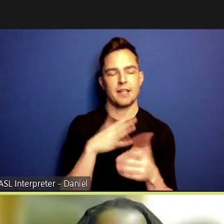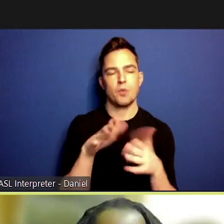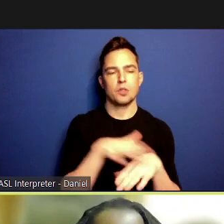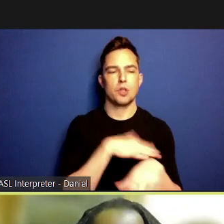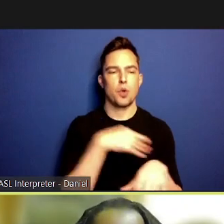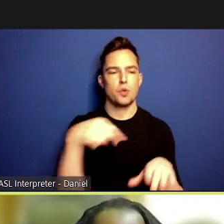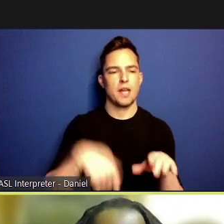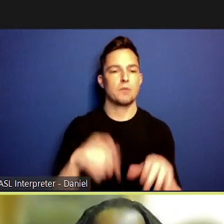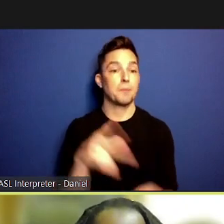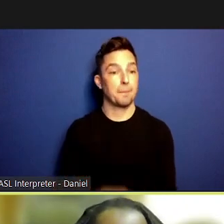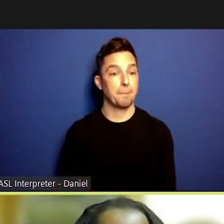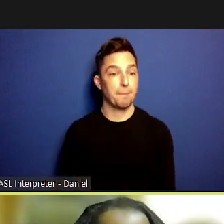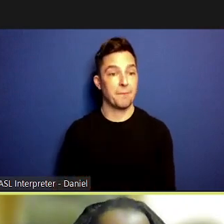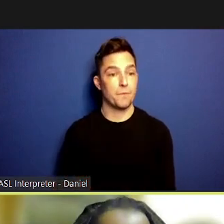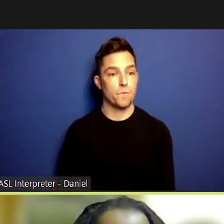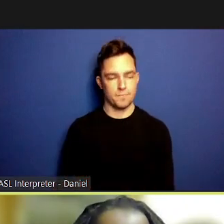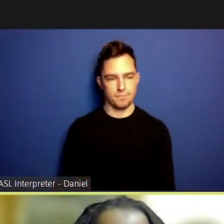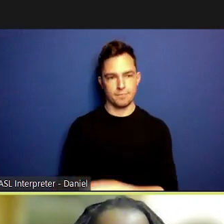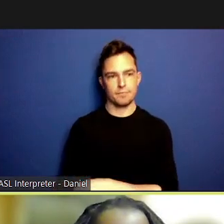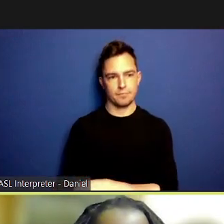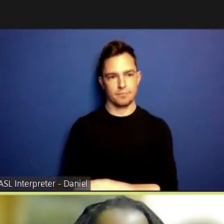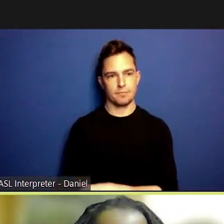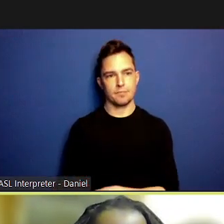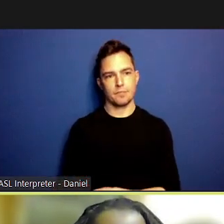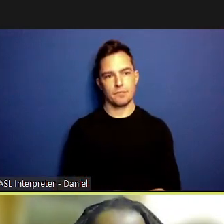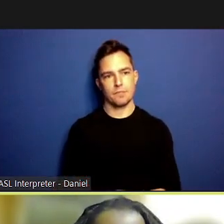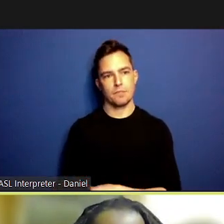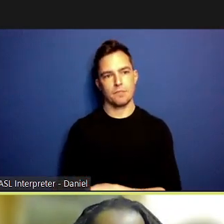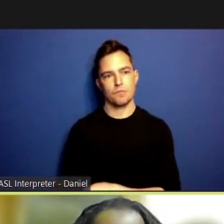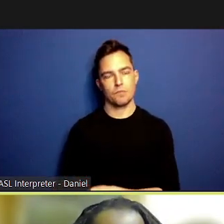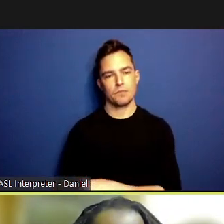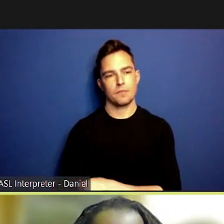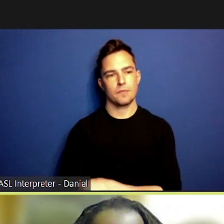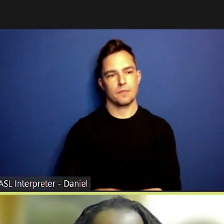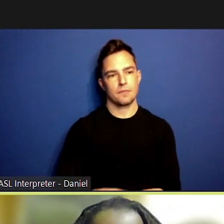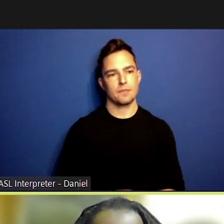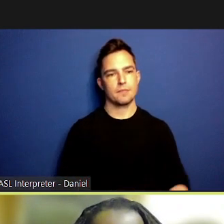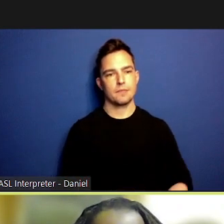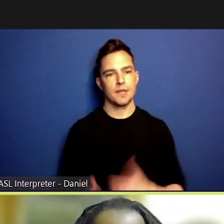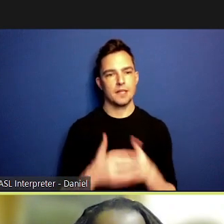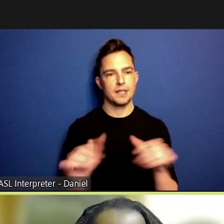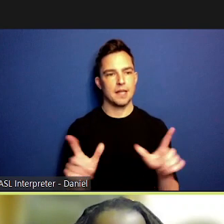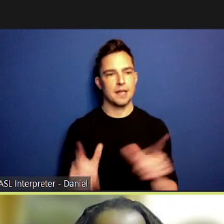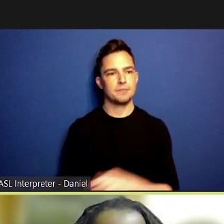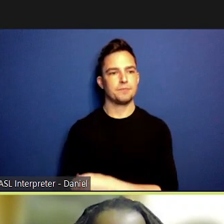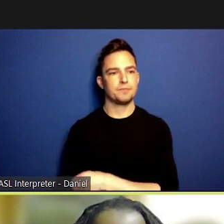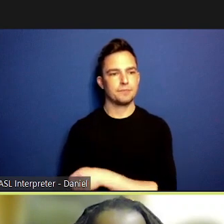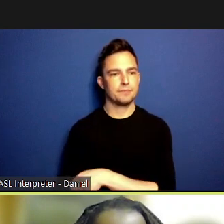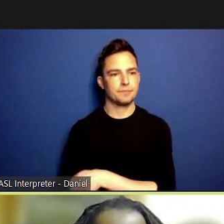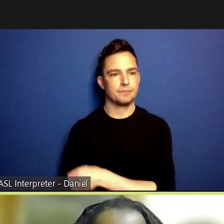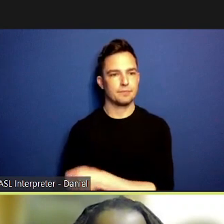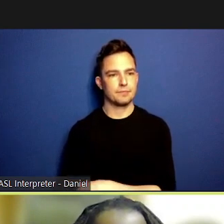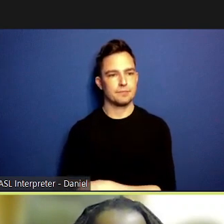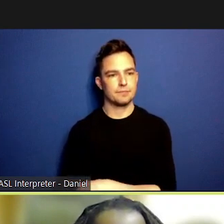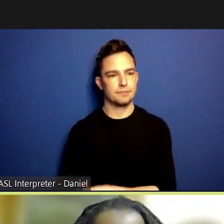We can go on to the next slide. As Idil shared,